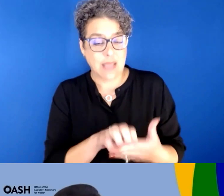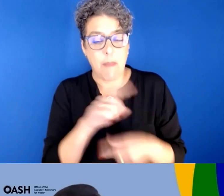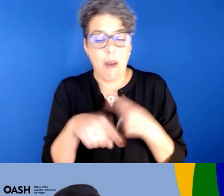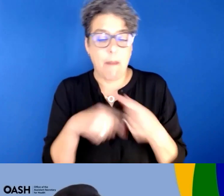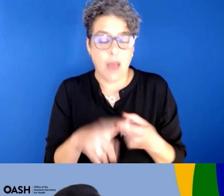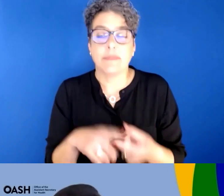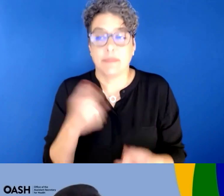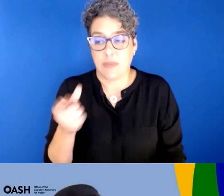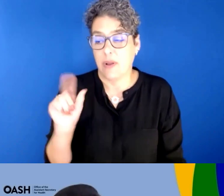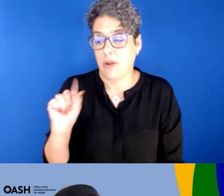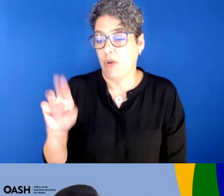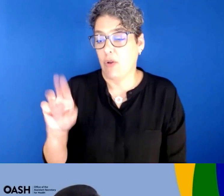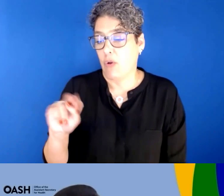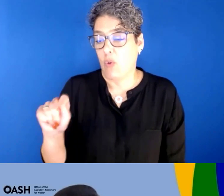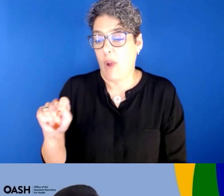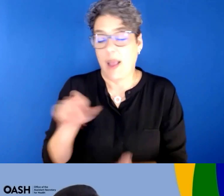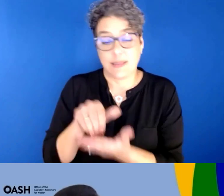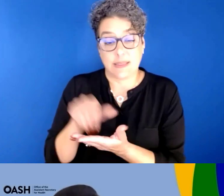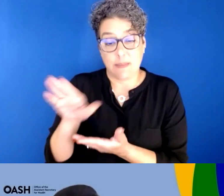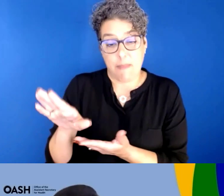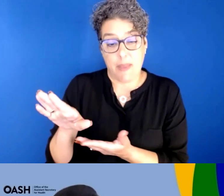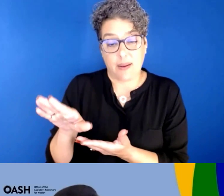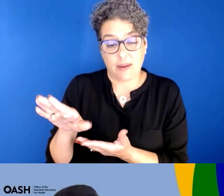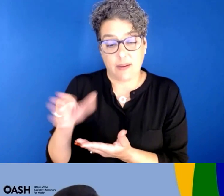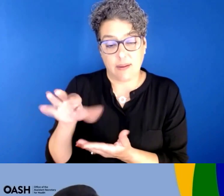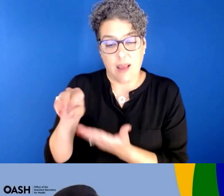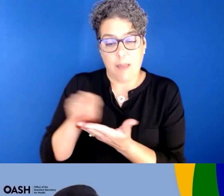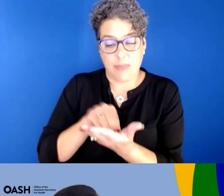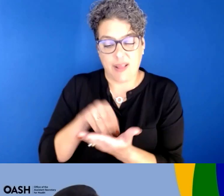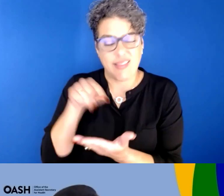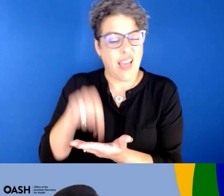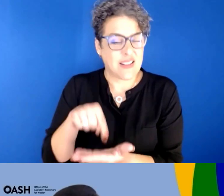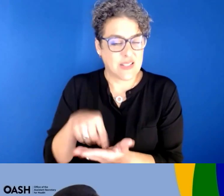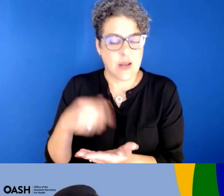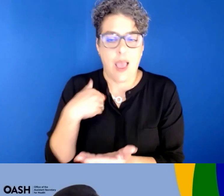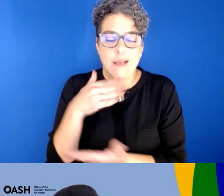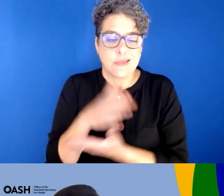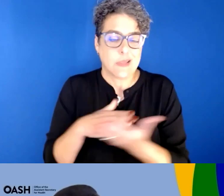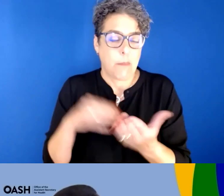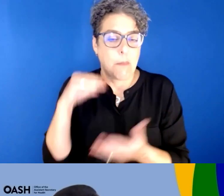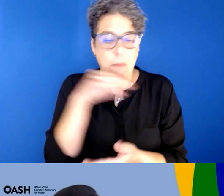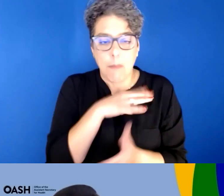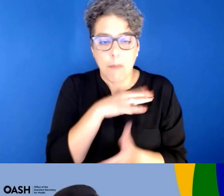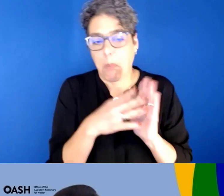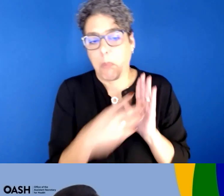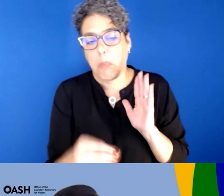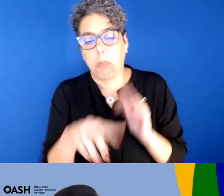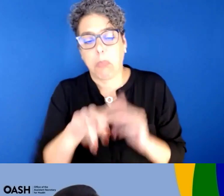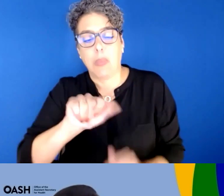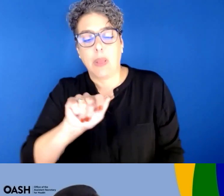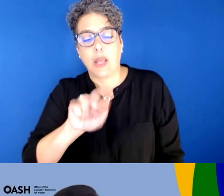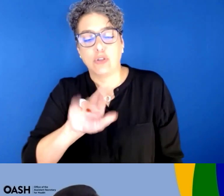It contained falsified or plagiarized information, who's on the line?